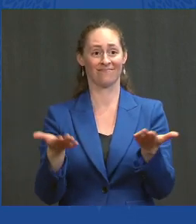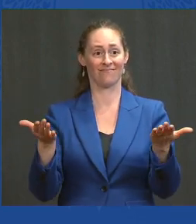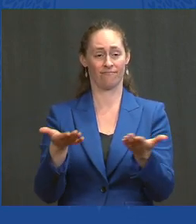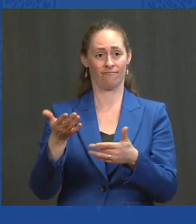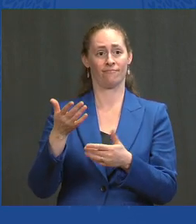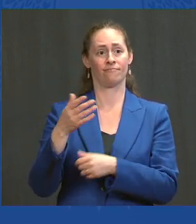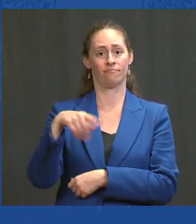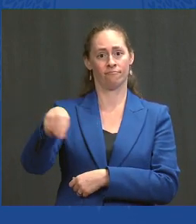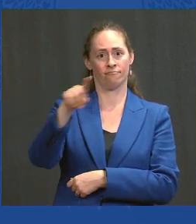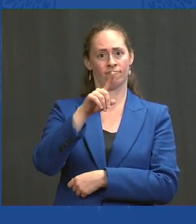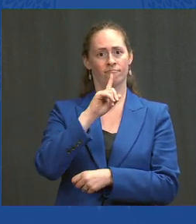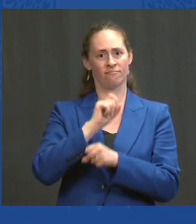I ask you all to please stand.